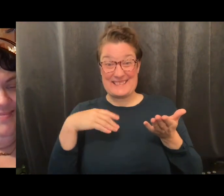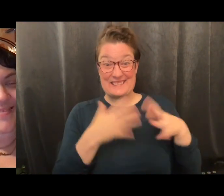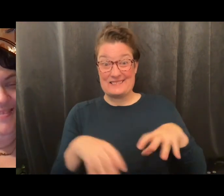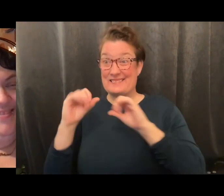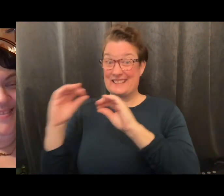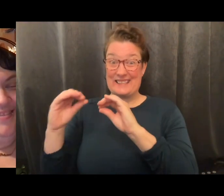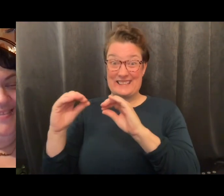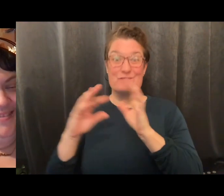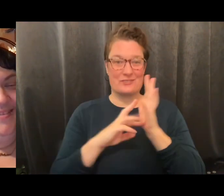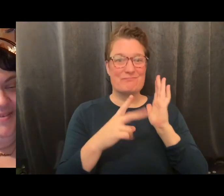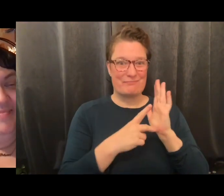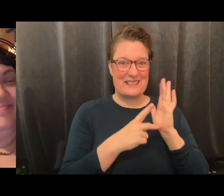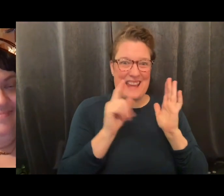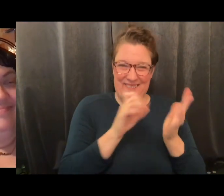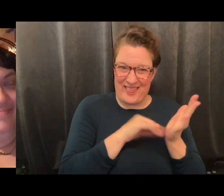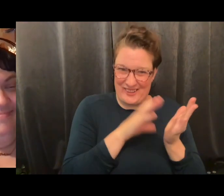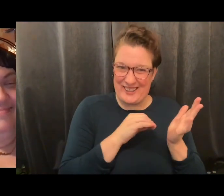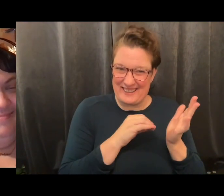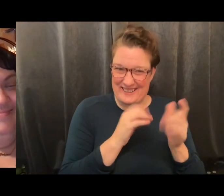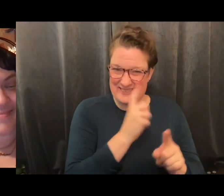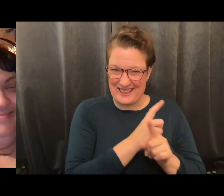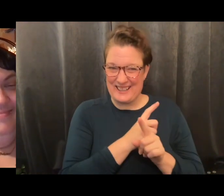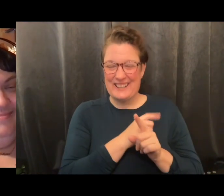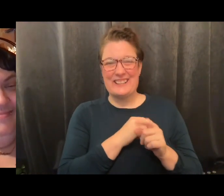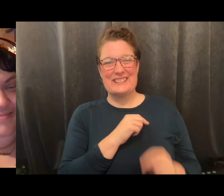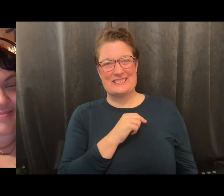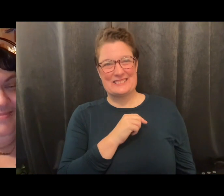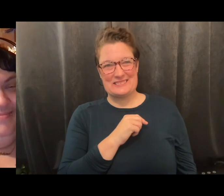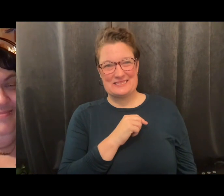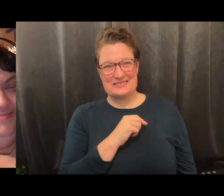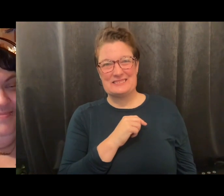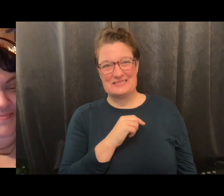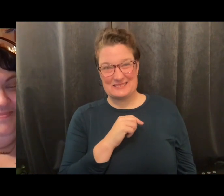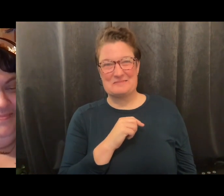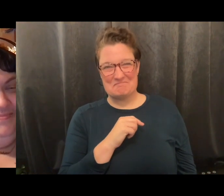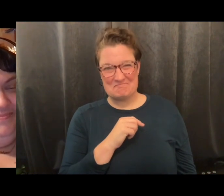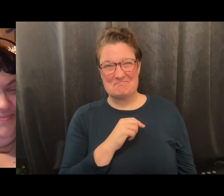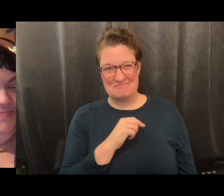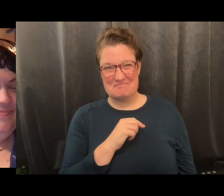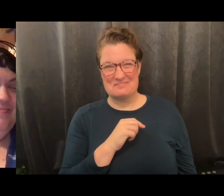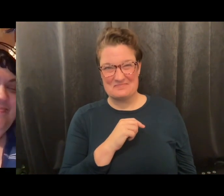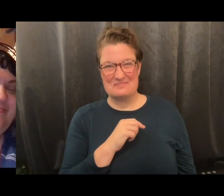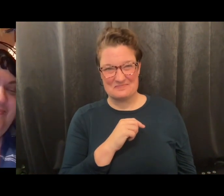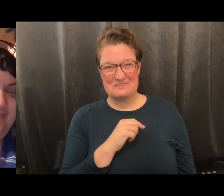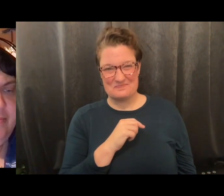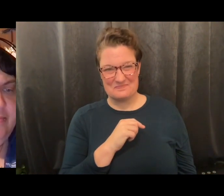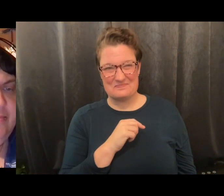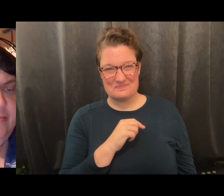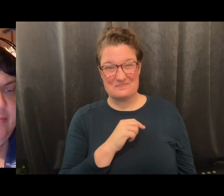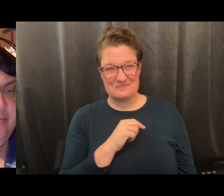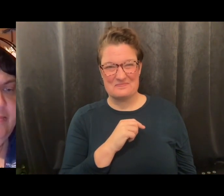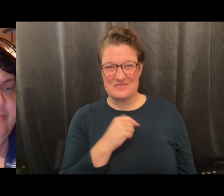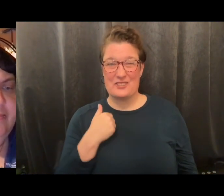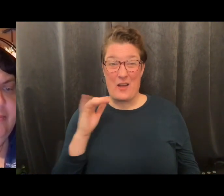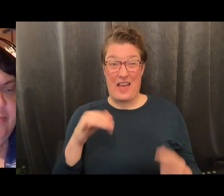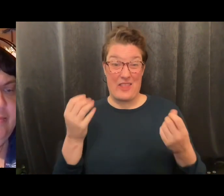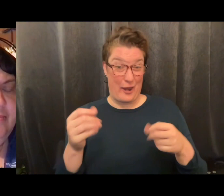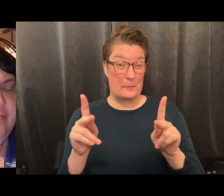And, um, I, I had the opportunity to study with Taproot and that was a year